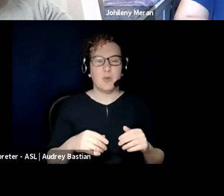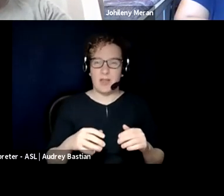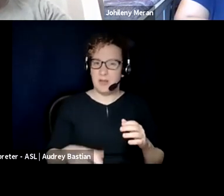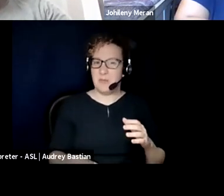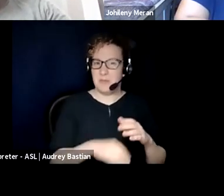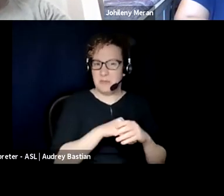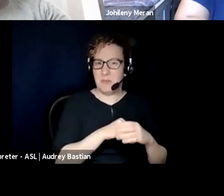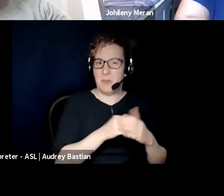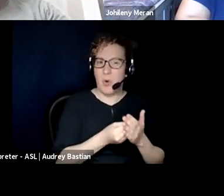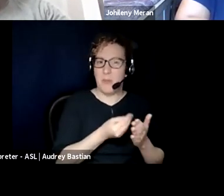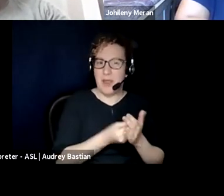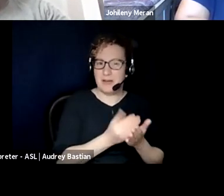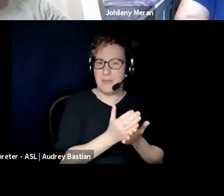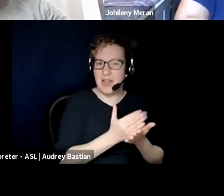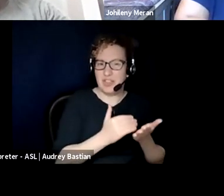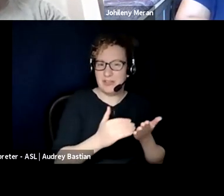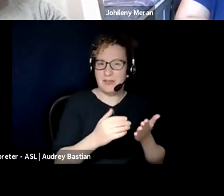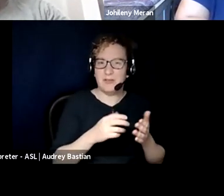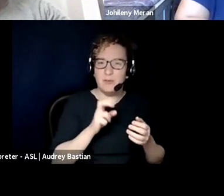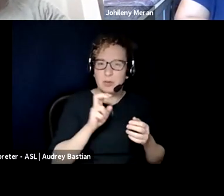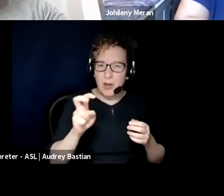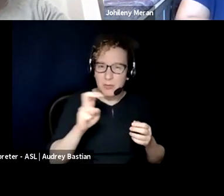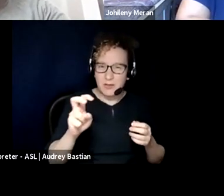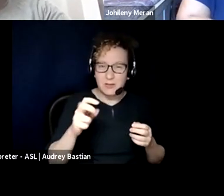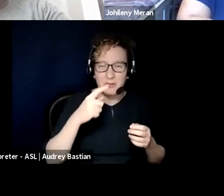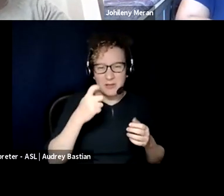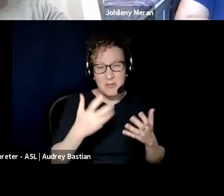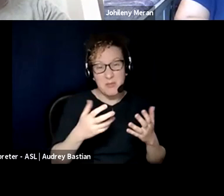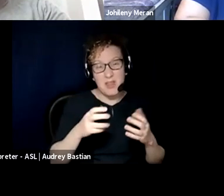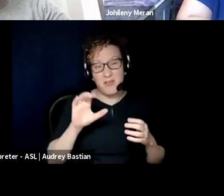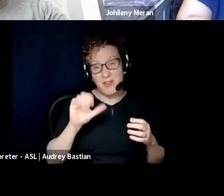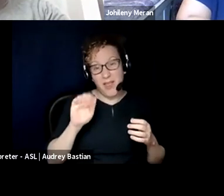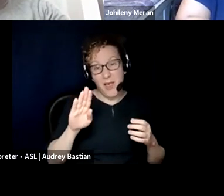for things like transportation because you might have to take a cab from point A to point